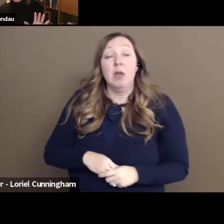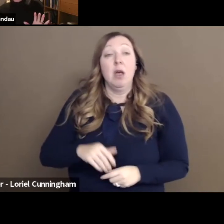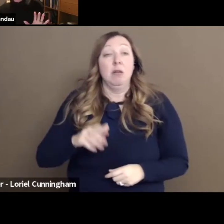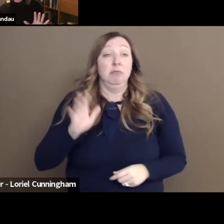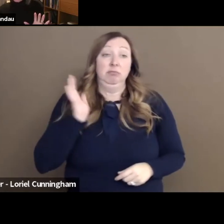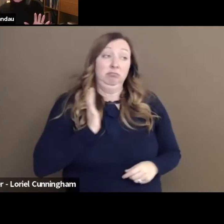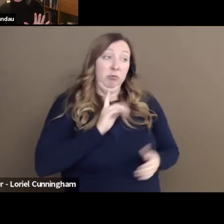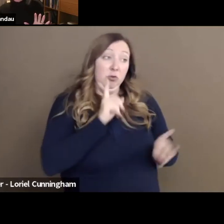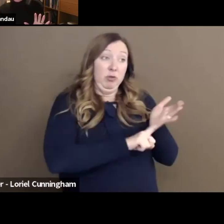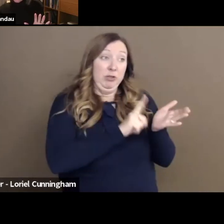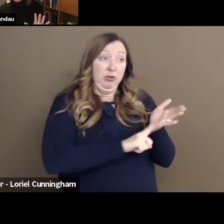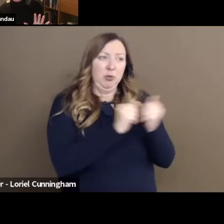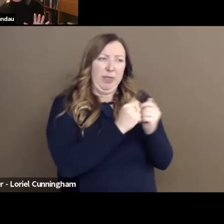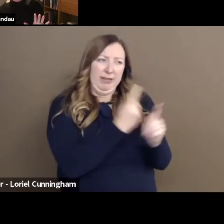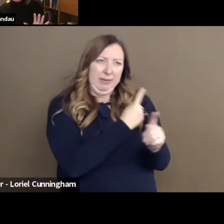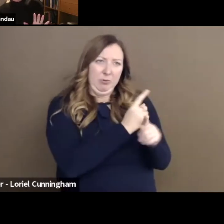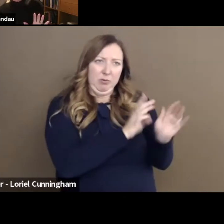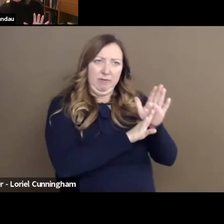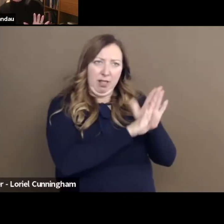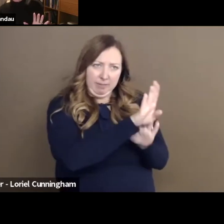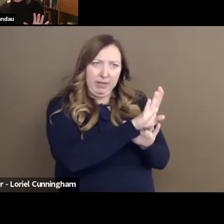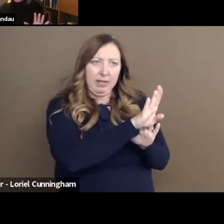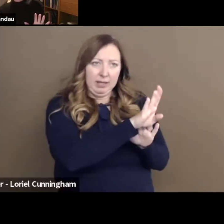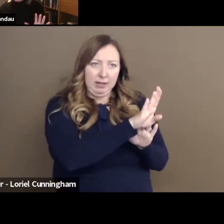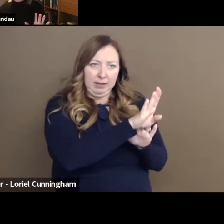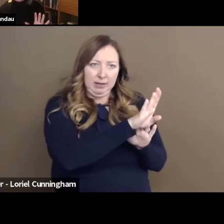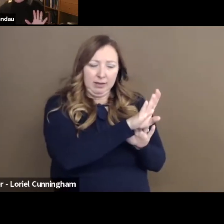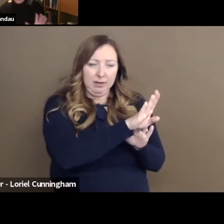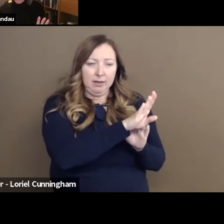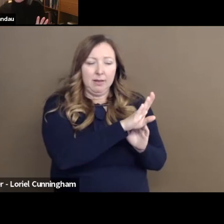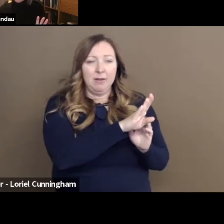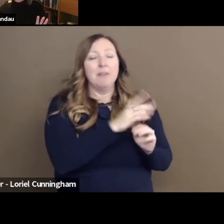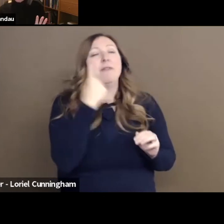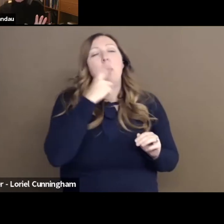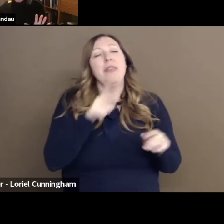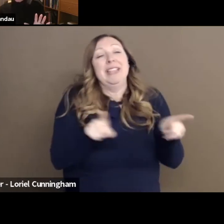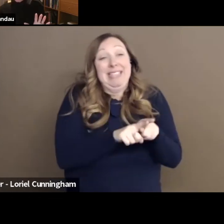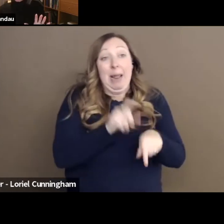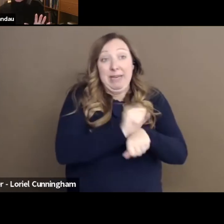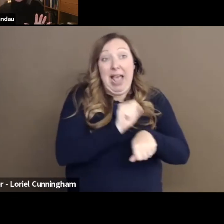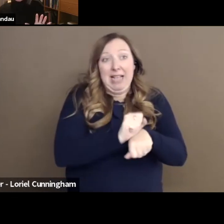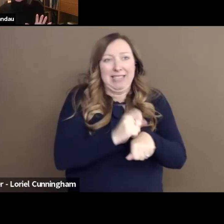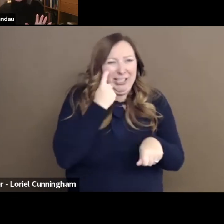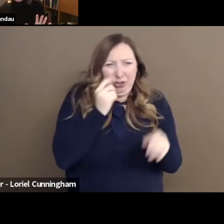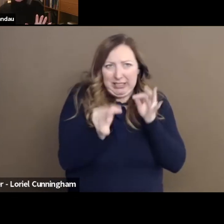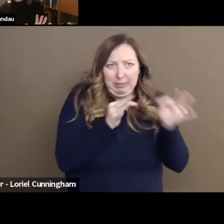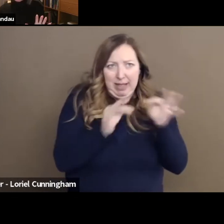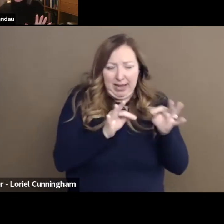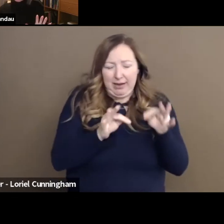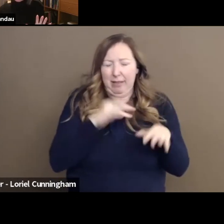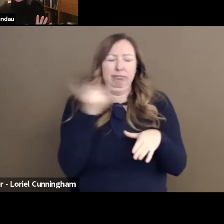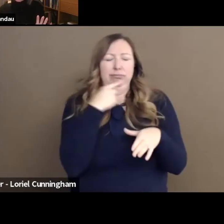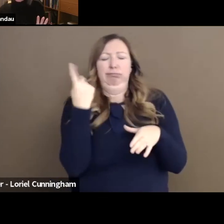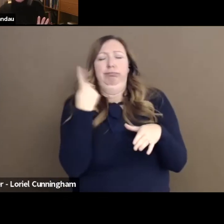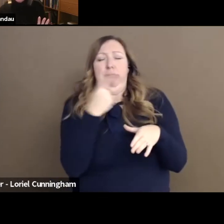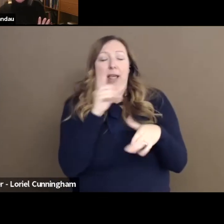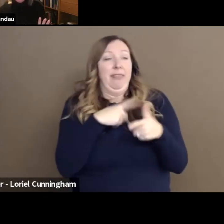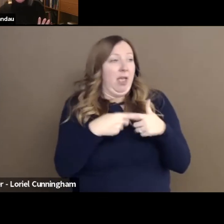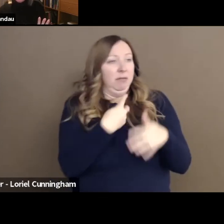that when they're in the geometry uh in the reorientation task